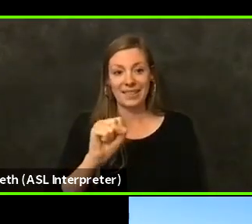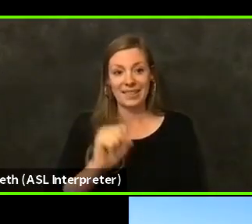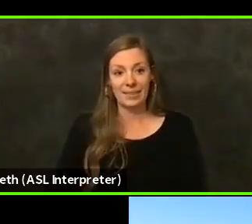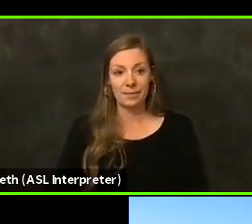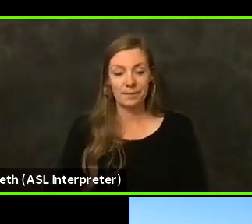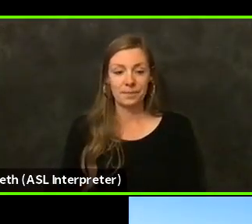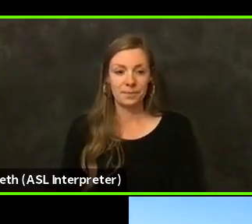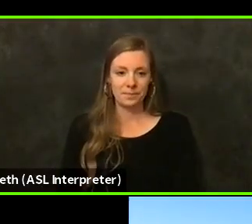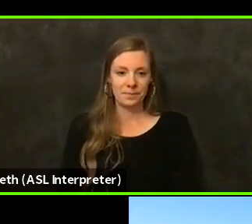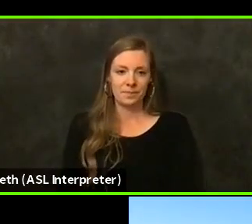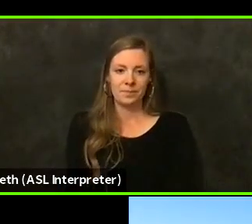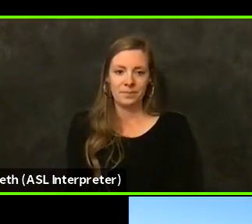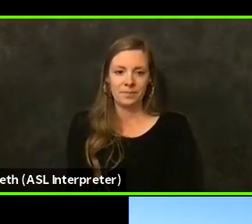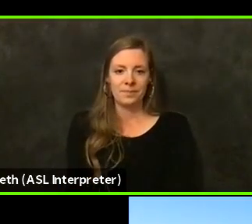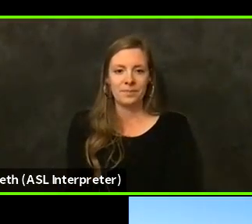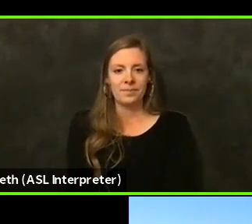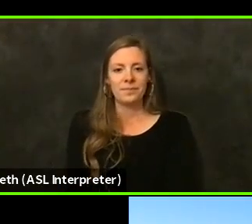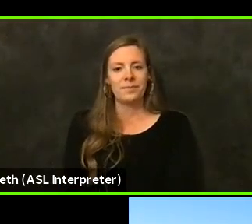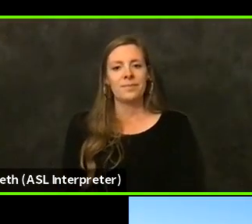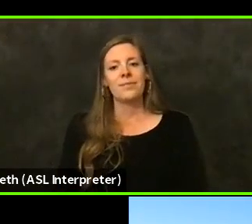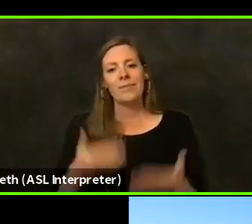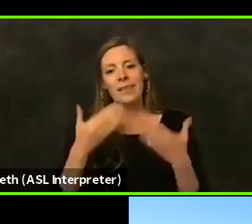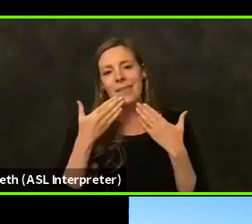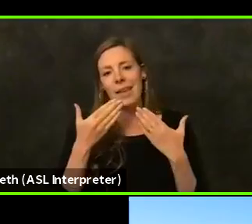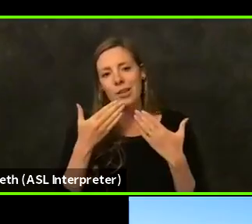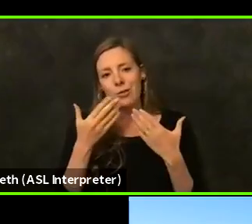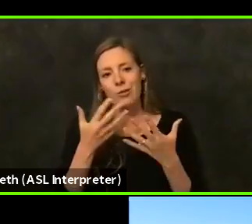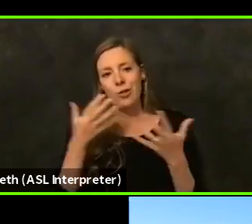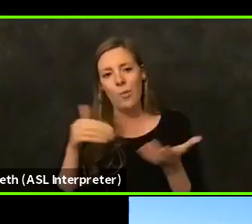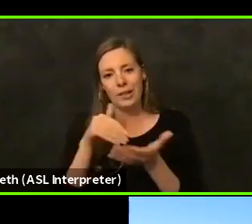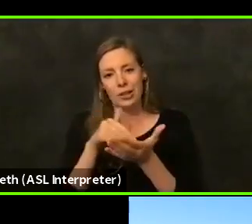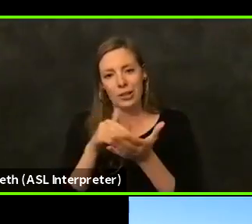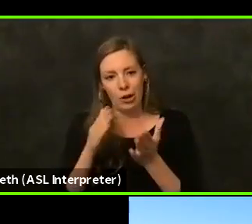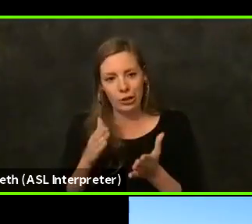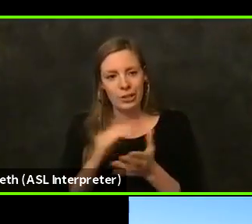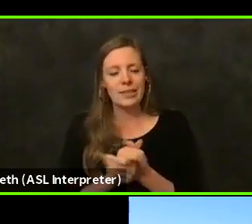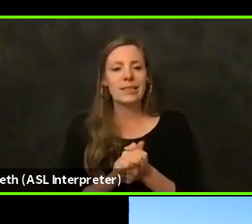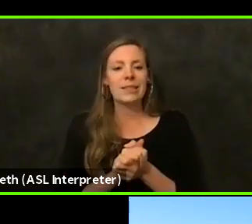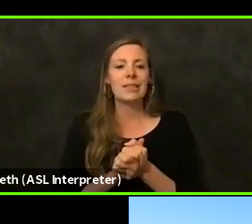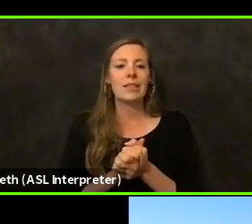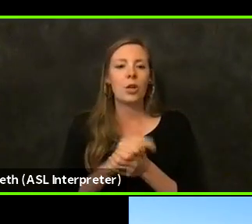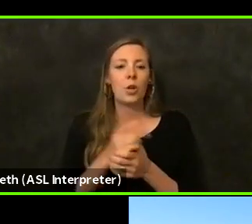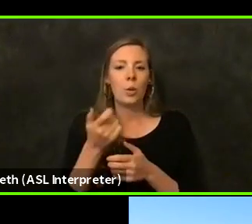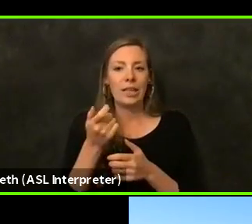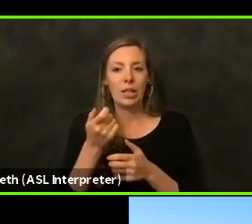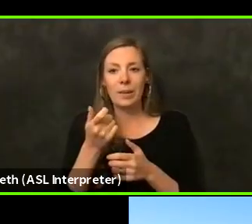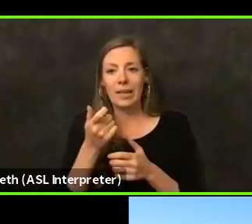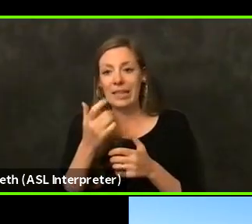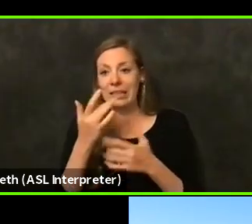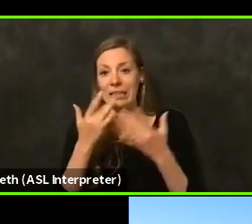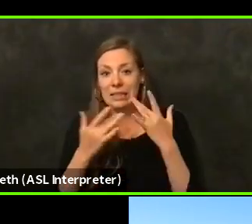Thank you so much, Ken and Dr. Sundari and doctora Mase for the great updates. We're running a little bit short on time, and I want to make sure that we have